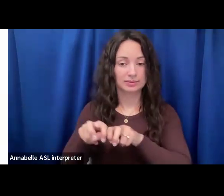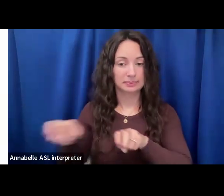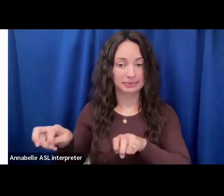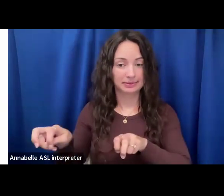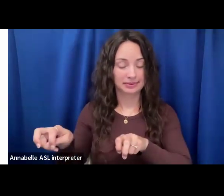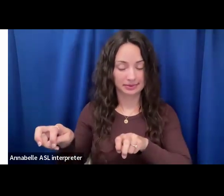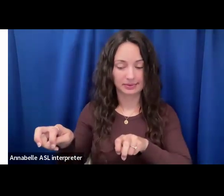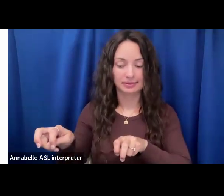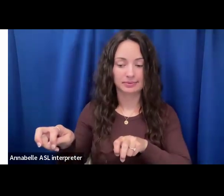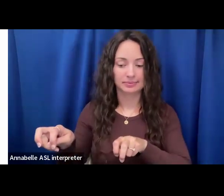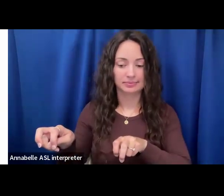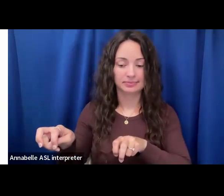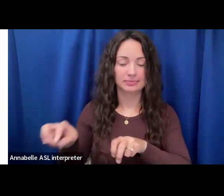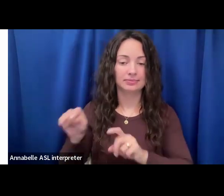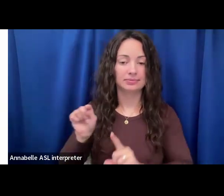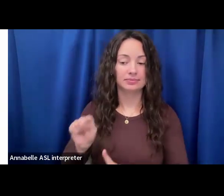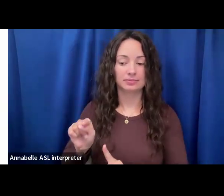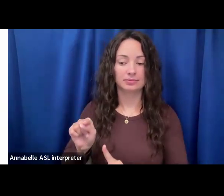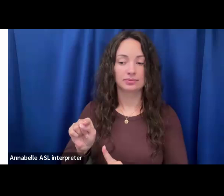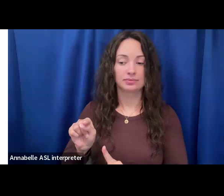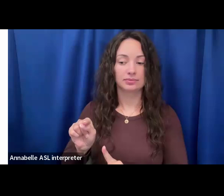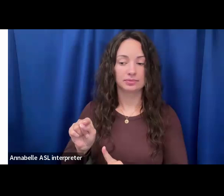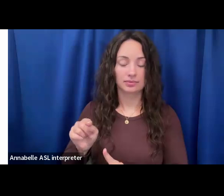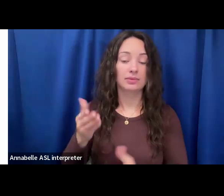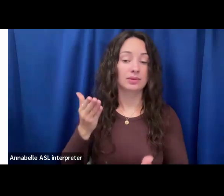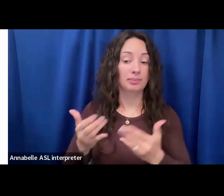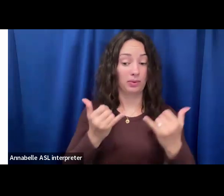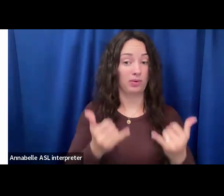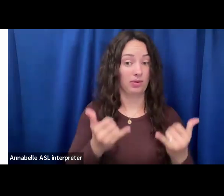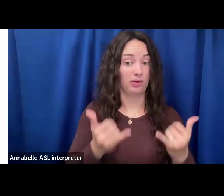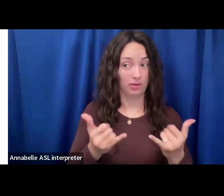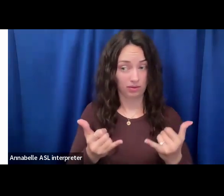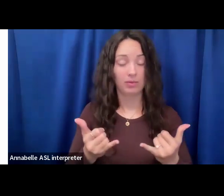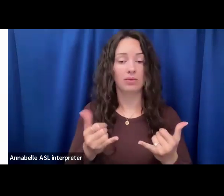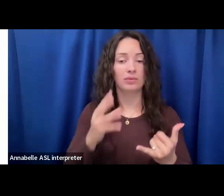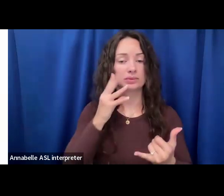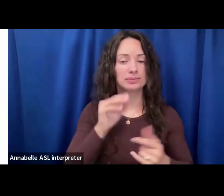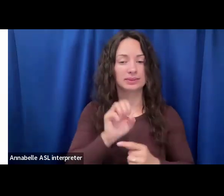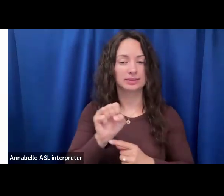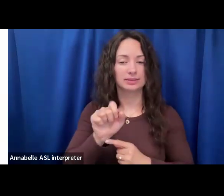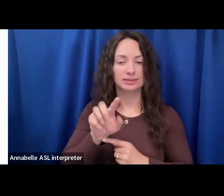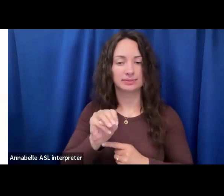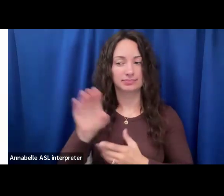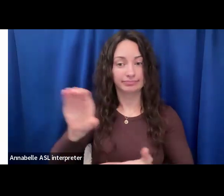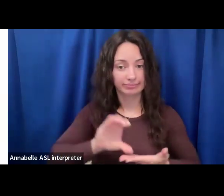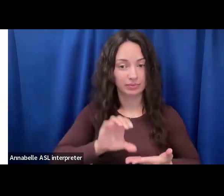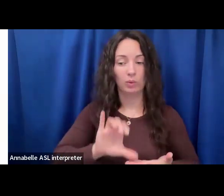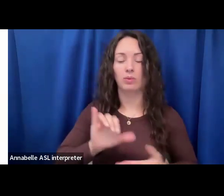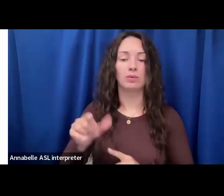are past or current S-STEM students are grantees and they will share strategies